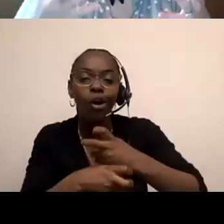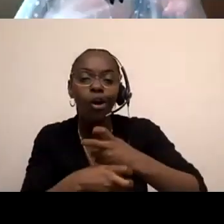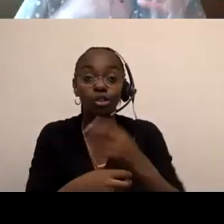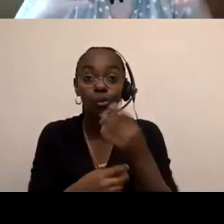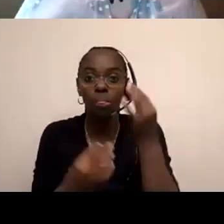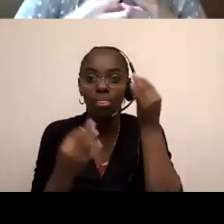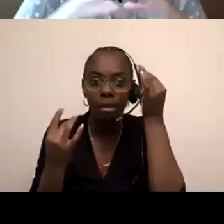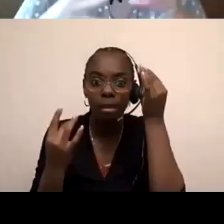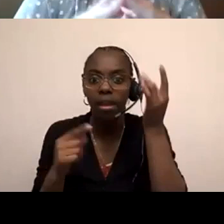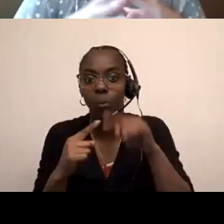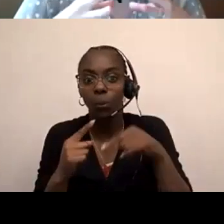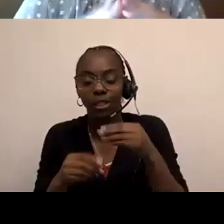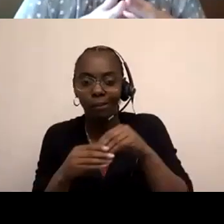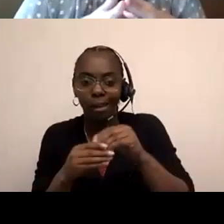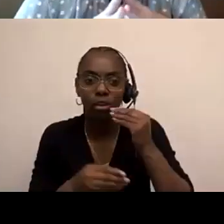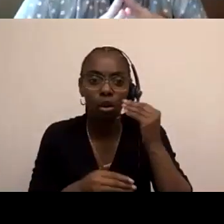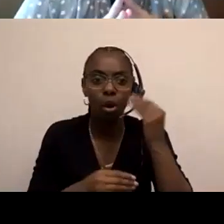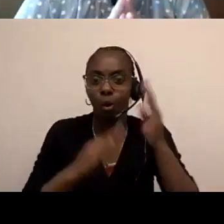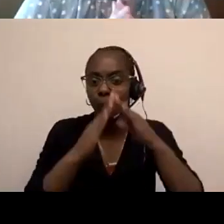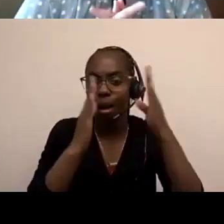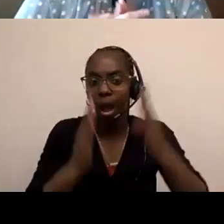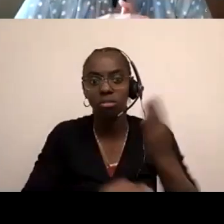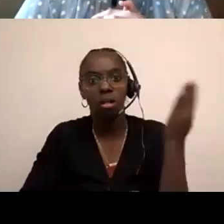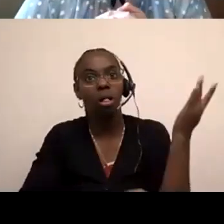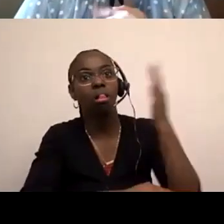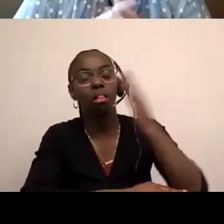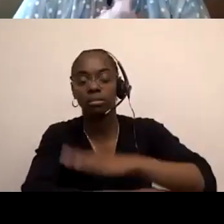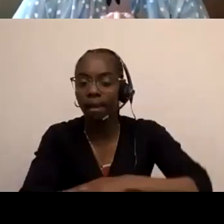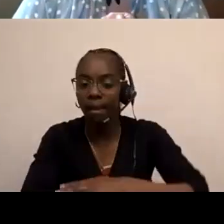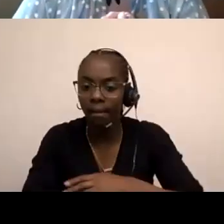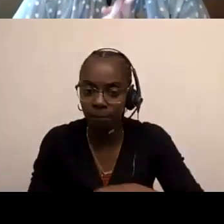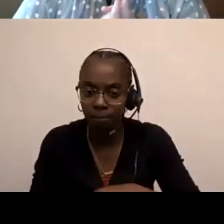WHEN YOU'RE IN YOUR YOUR HOUSE ALL DAY EVERY DAY. AND ONE OF THE THINGS THEY HAVE ALONG